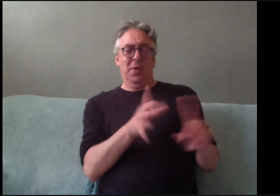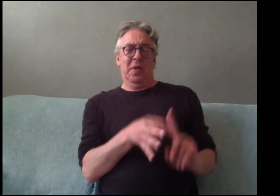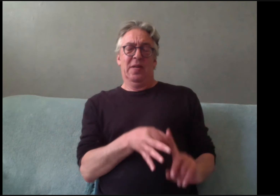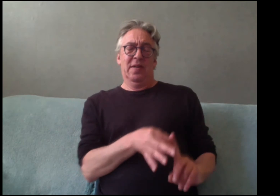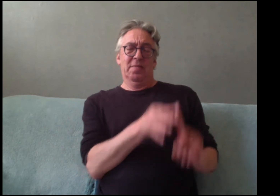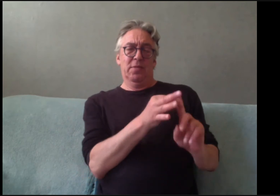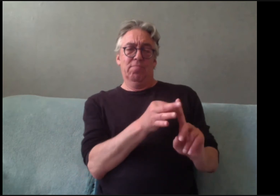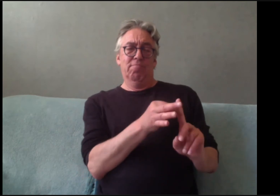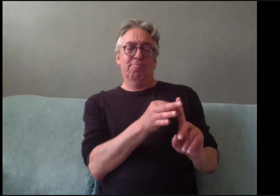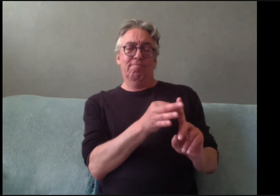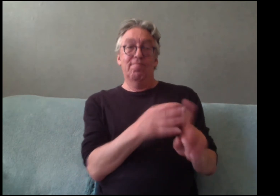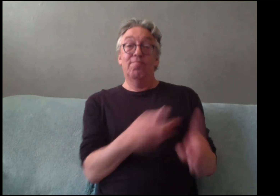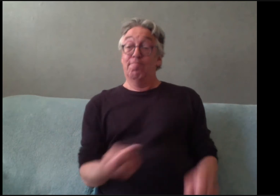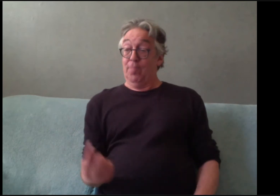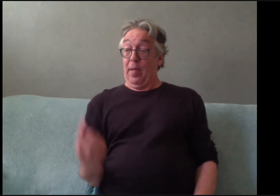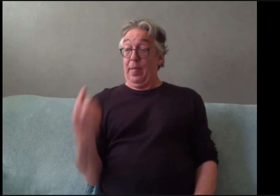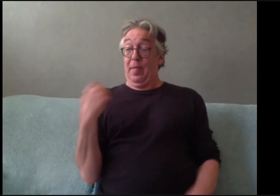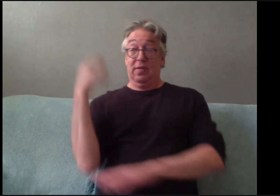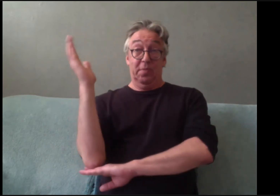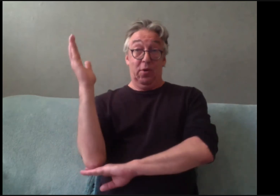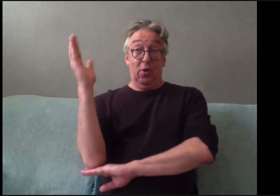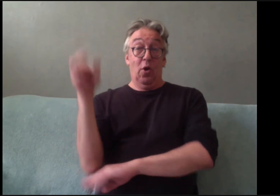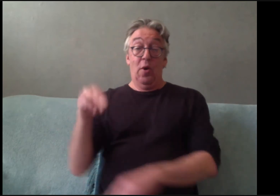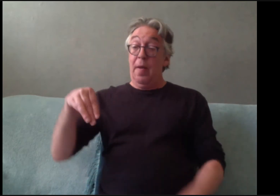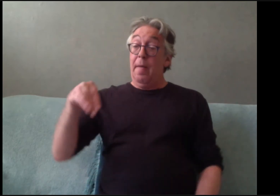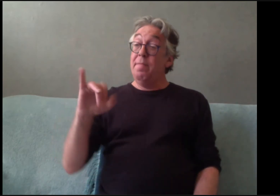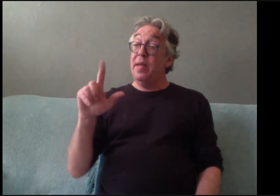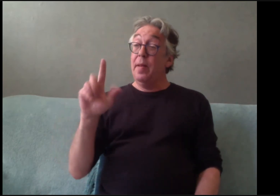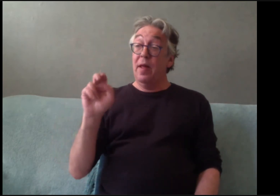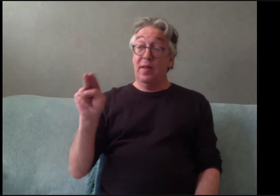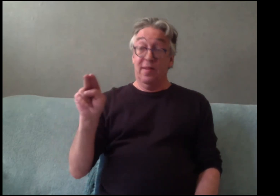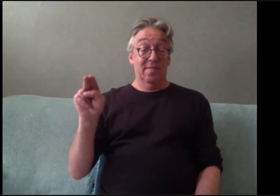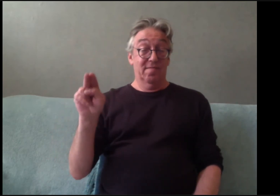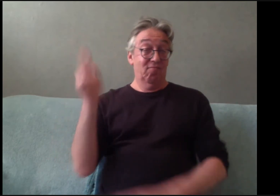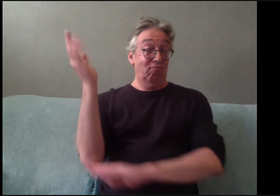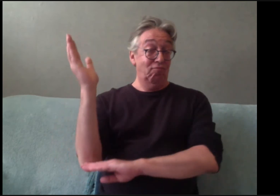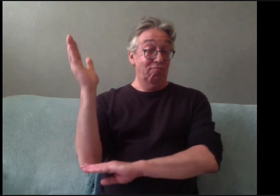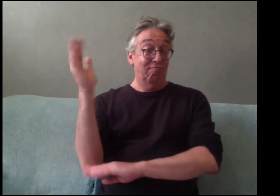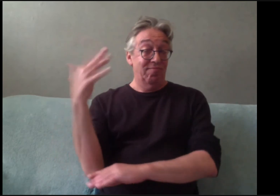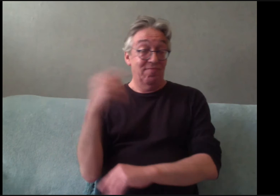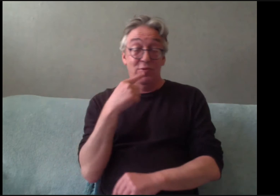notably if Poland and Czech Republic, members have successfully advocated